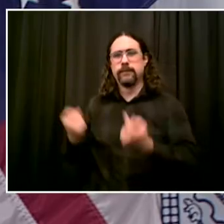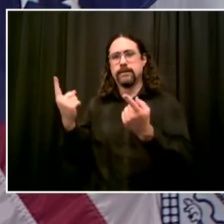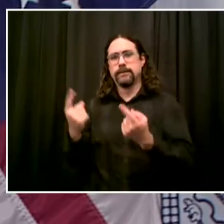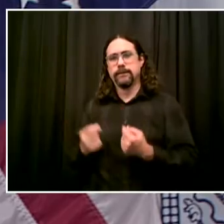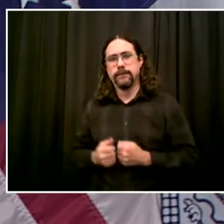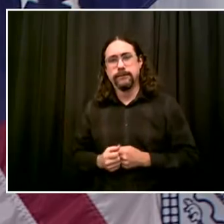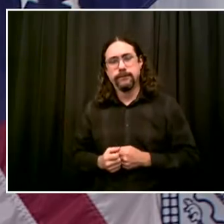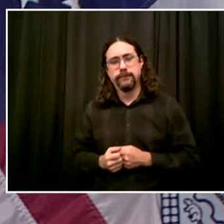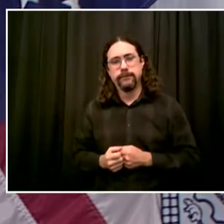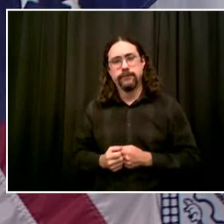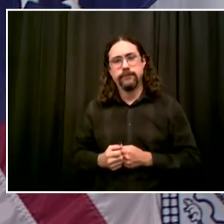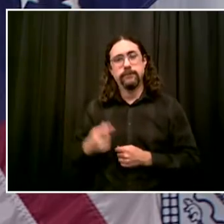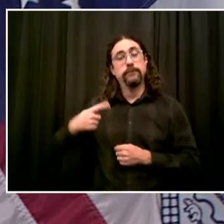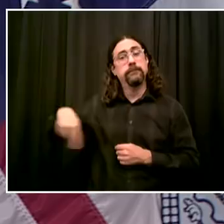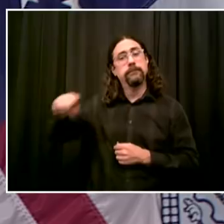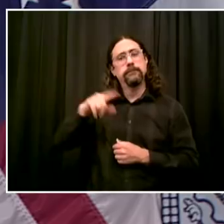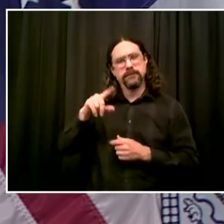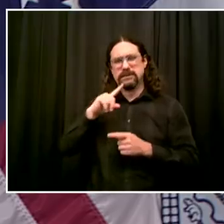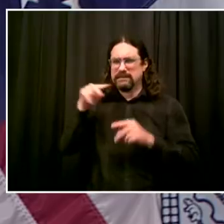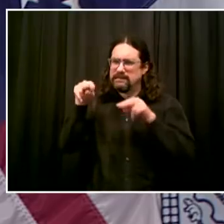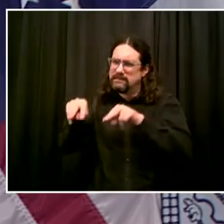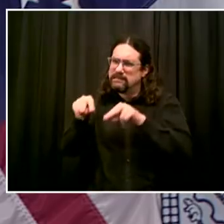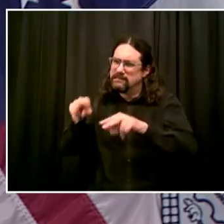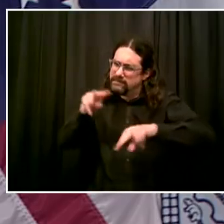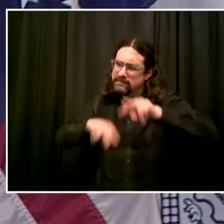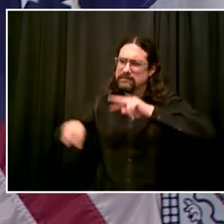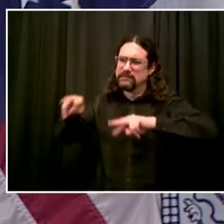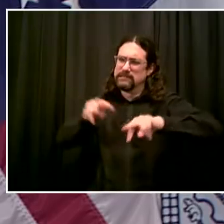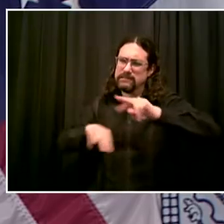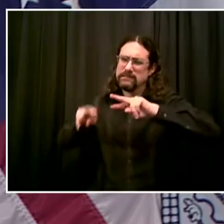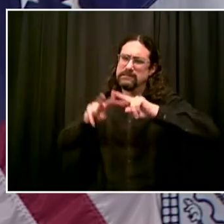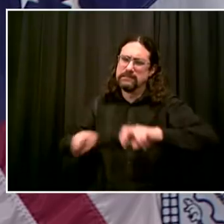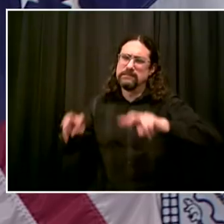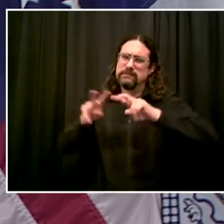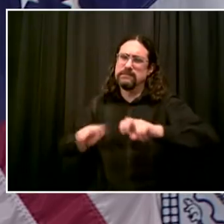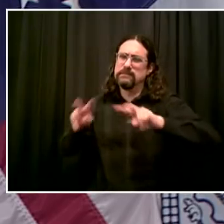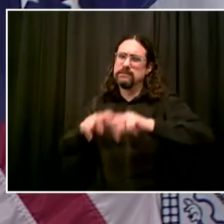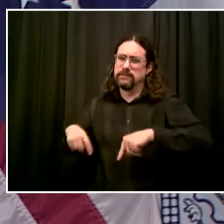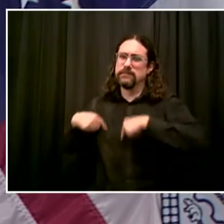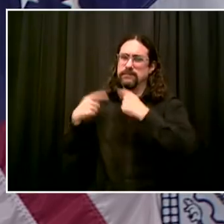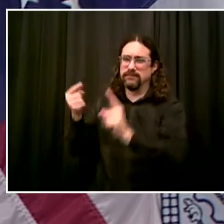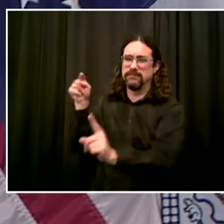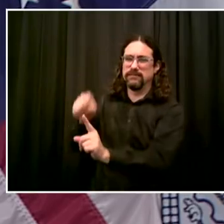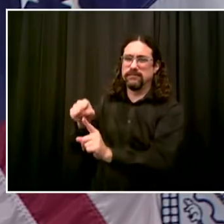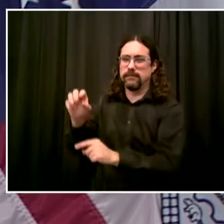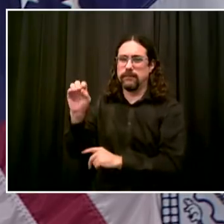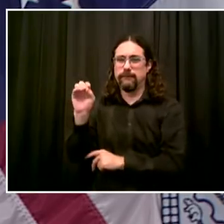MECOS TO OVERTIME . TISH HAS BEEN AN ONGOING EFFORT AND WE HAVE SEEN PROGRESS, BUT WE